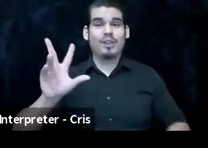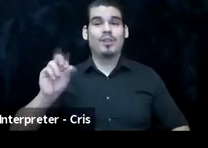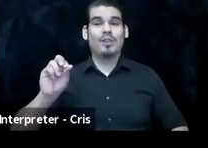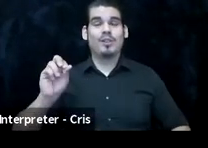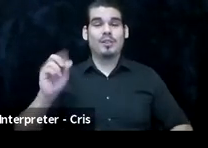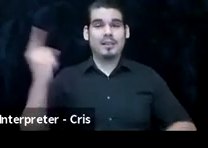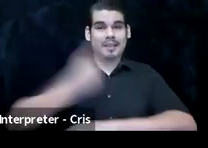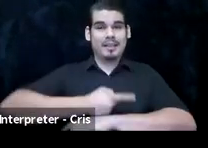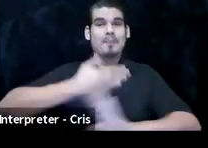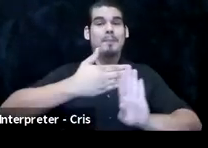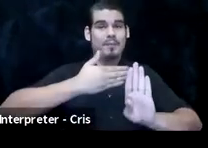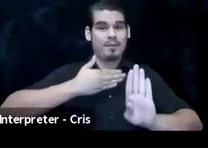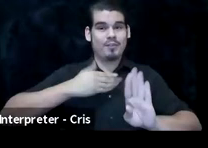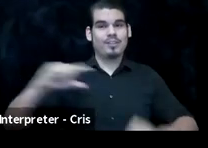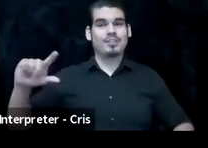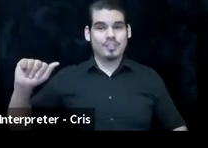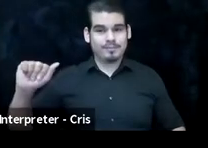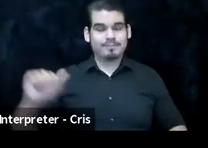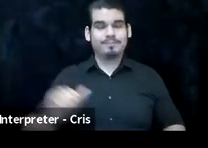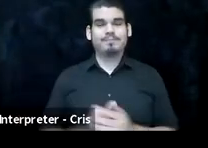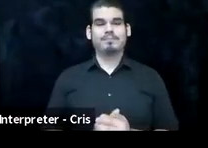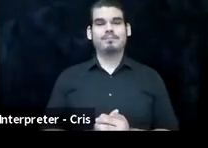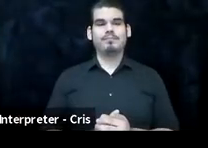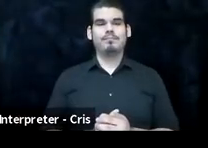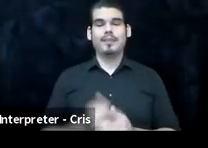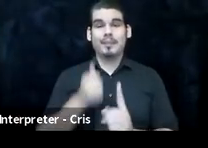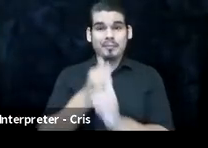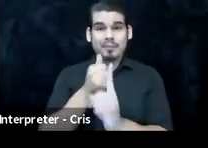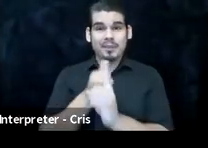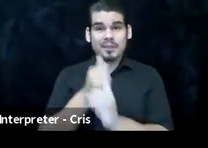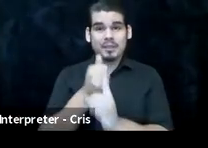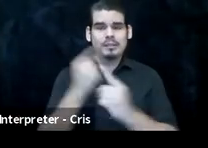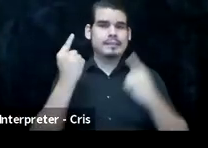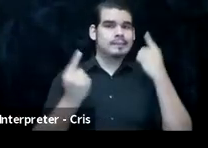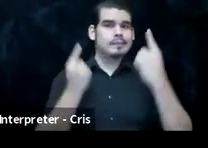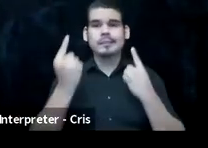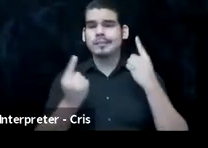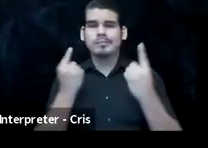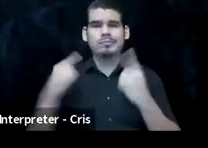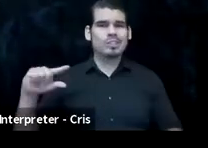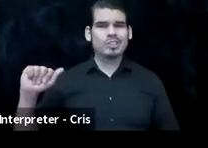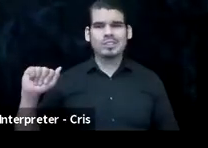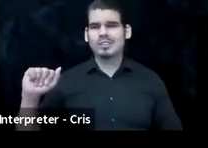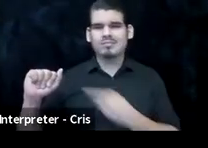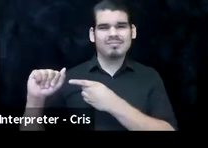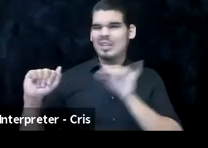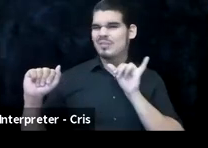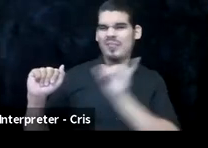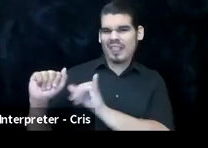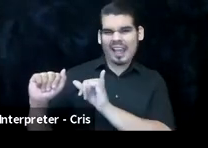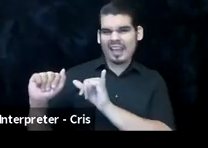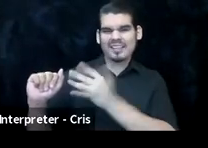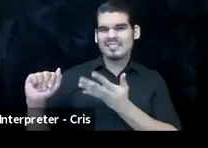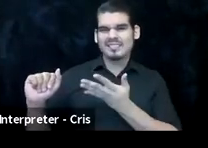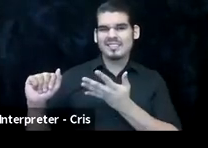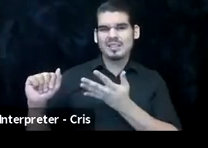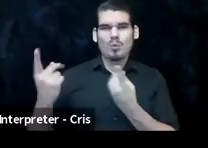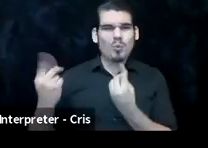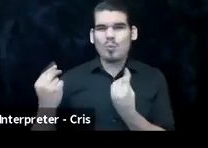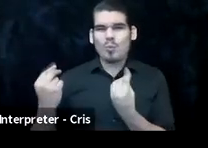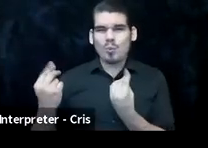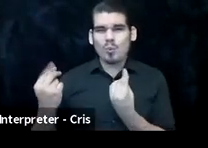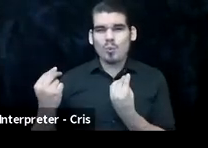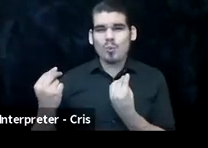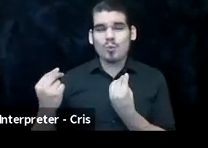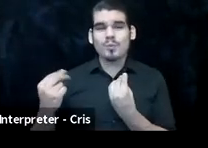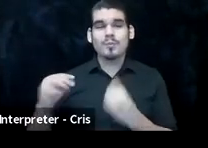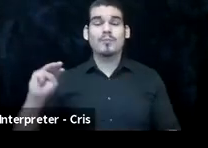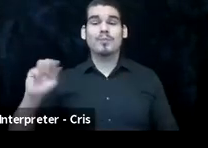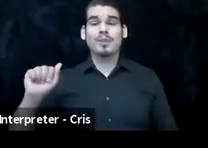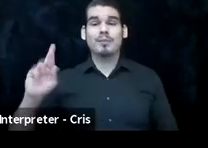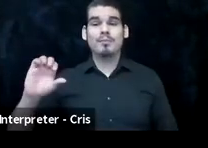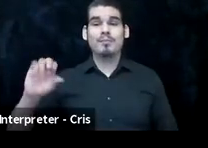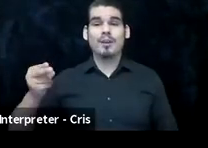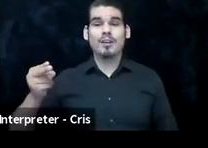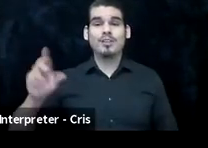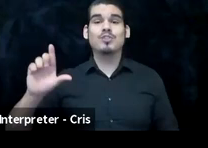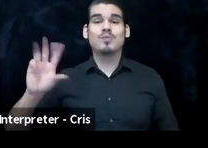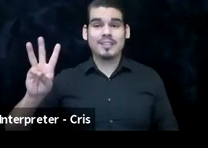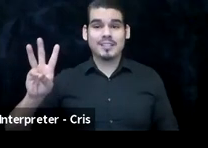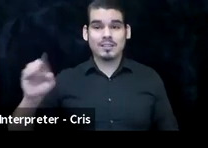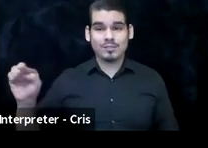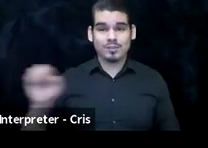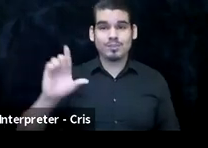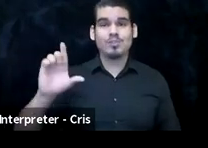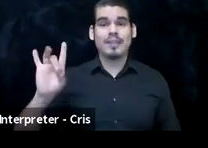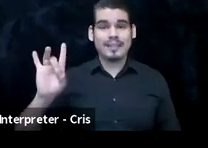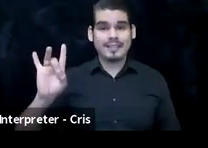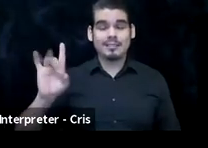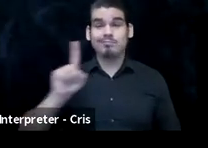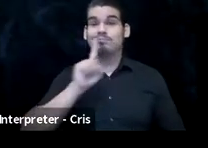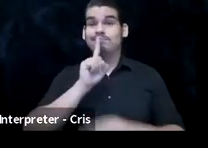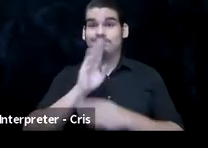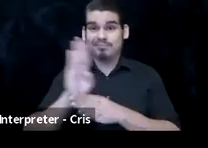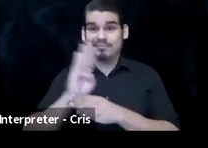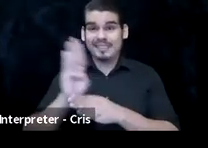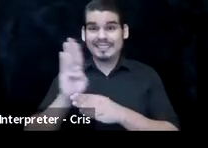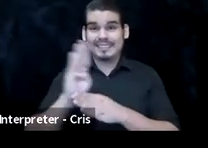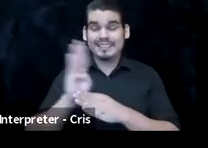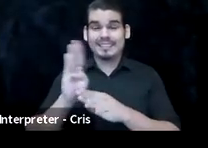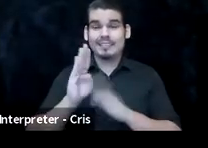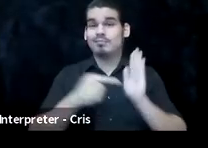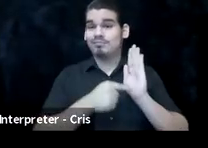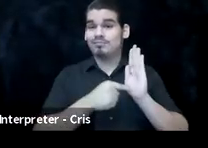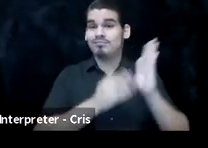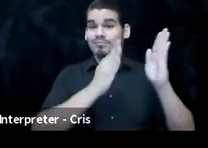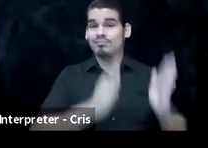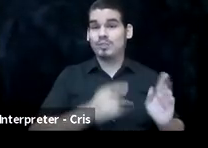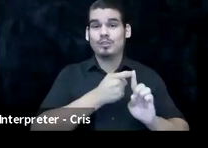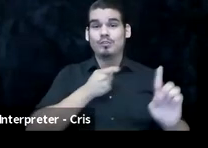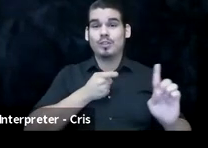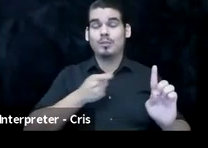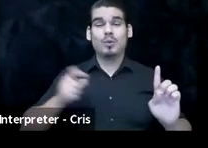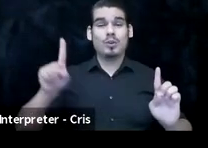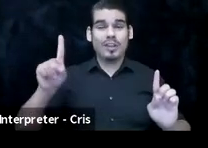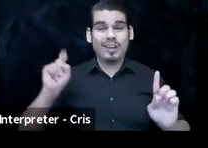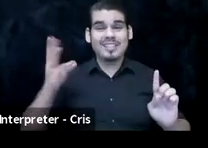Katherine Squire: And also just to recap, what is General Assembly, some of you, maybe, maybe your first time you don't really know what might be happening so general assembly's happening march 26 through the 28th it's really a gathering of all delegates from all over 116 Community colleges in California.